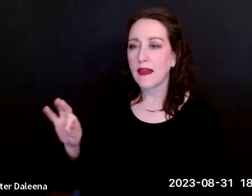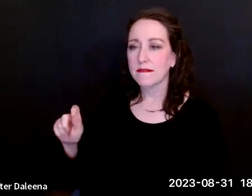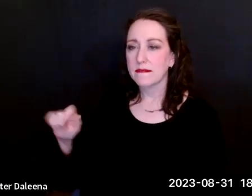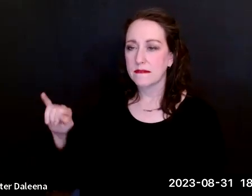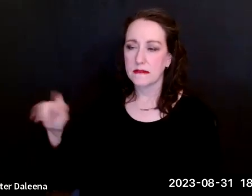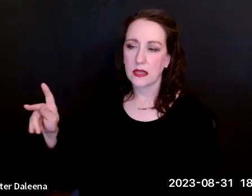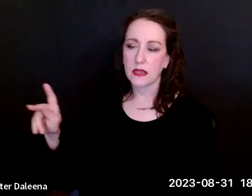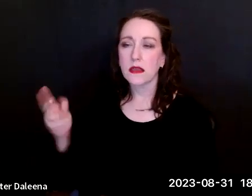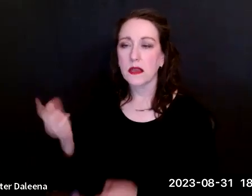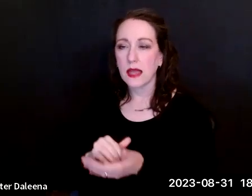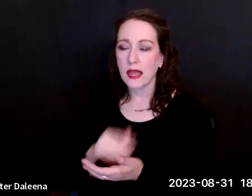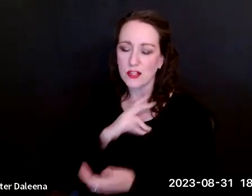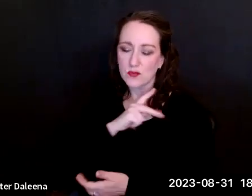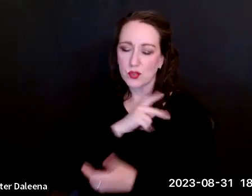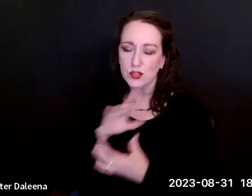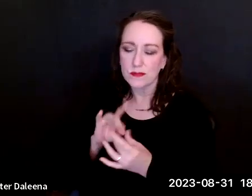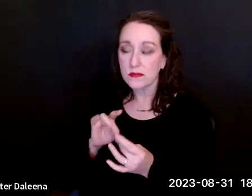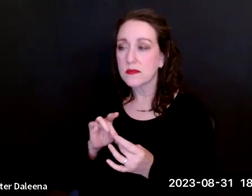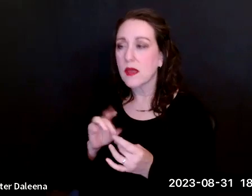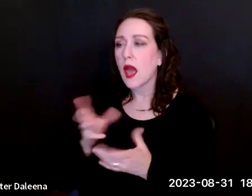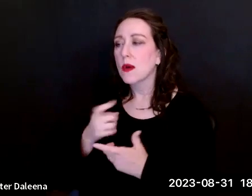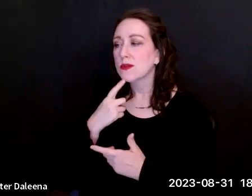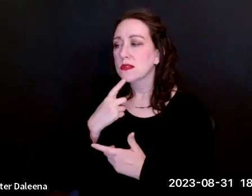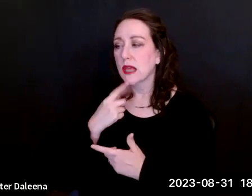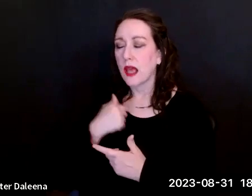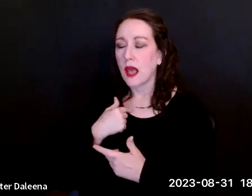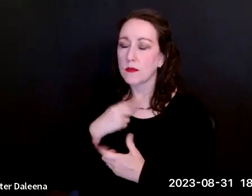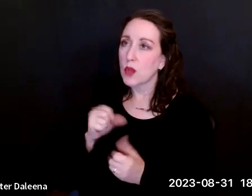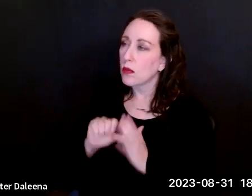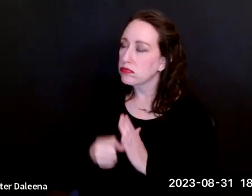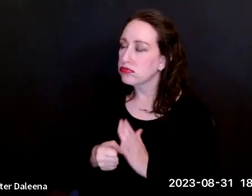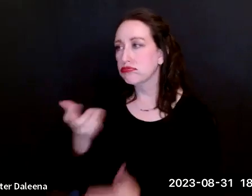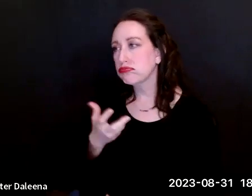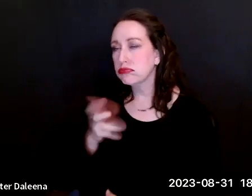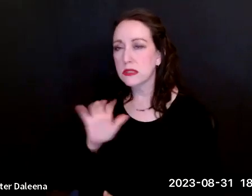speaking personally here I just wanted to say I am so impressed with what I've